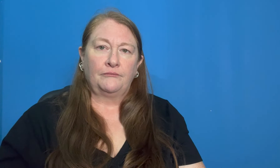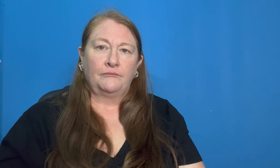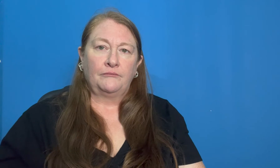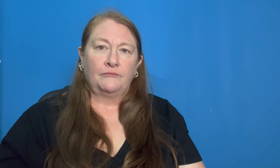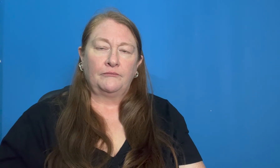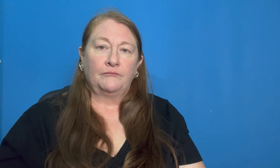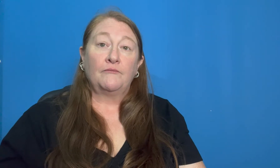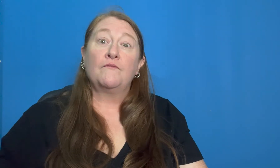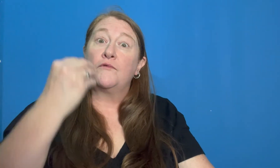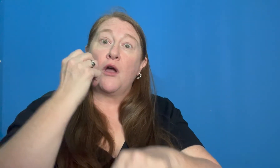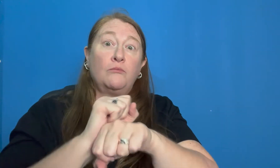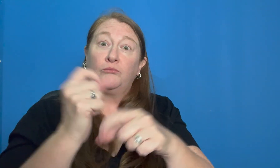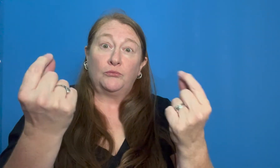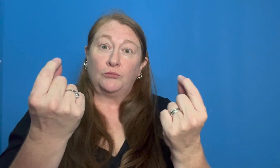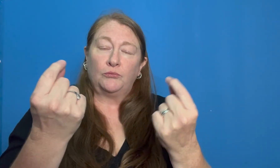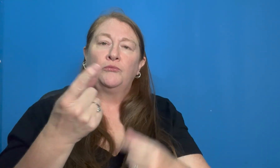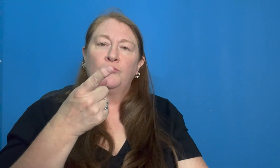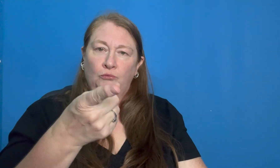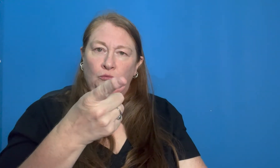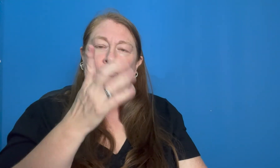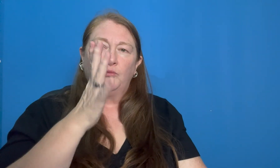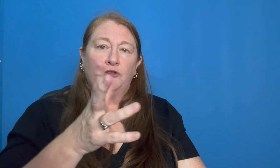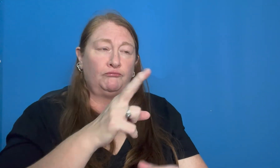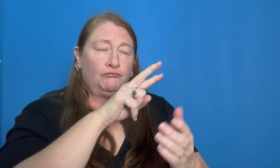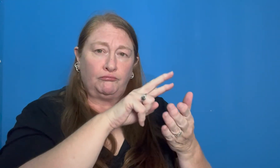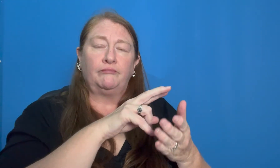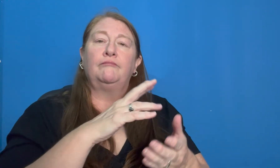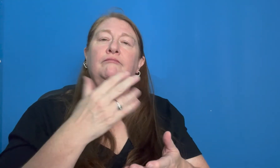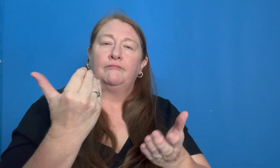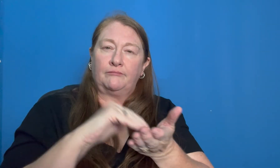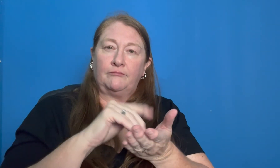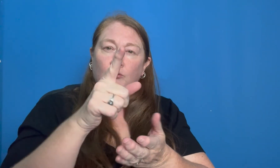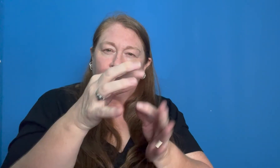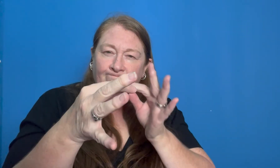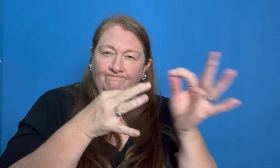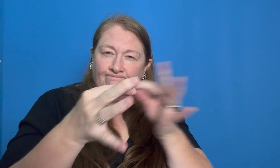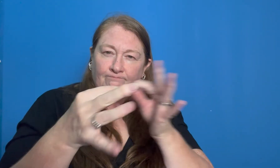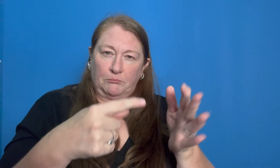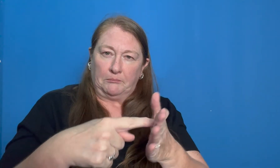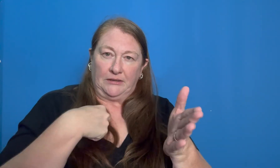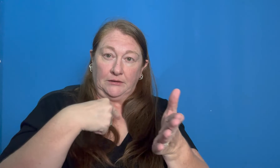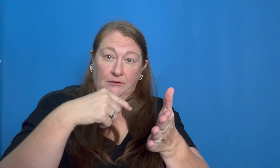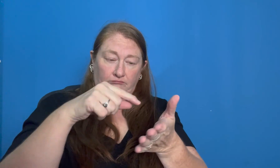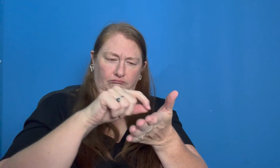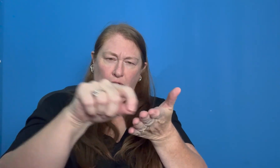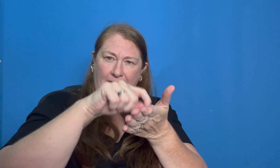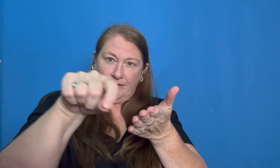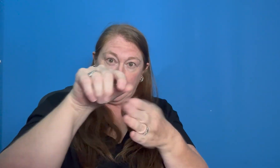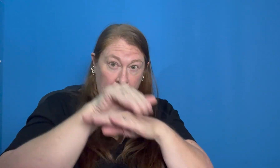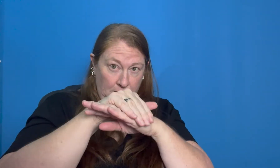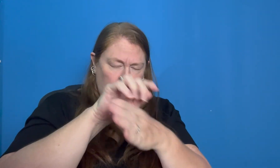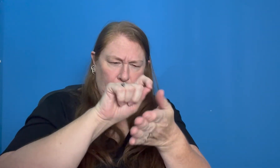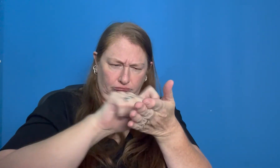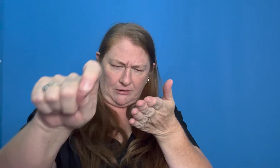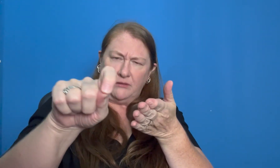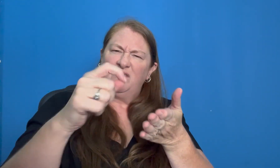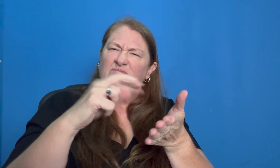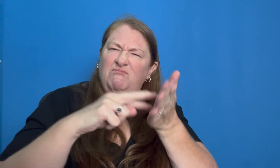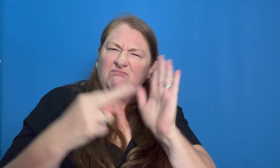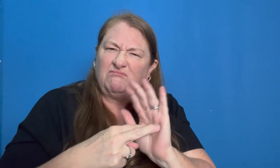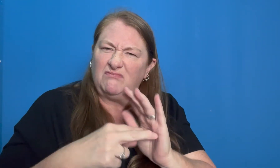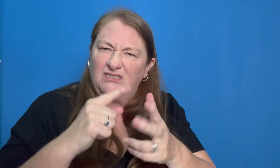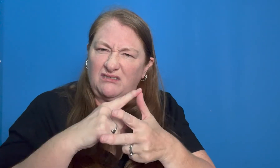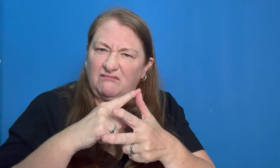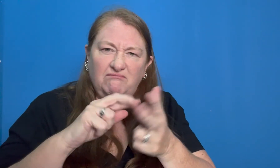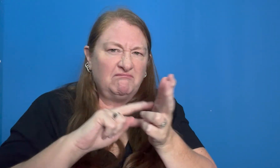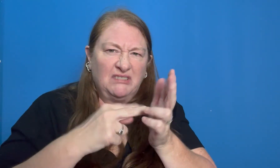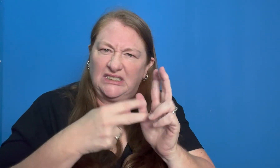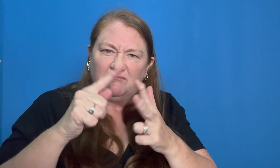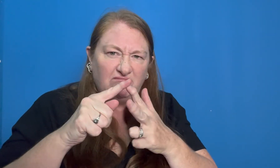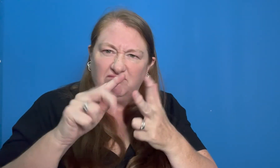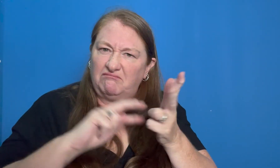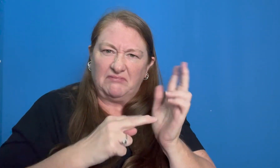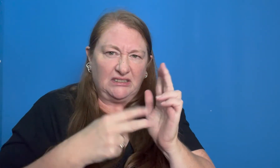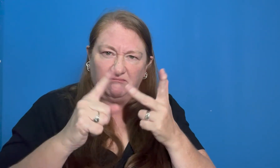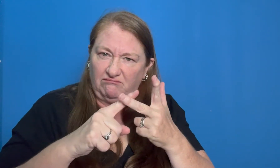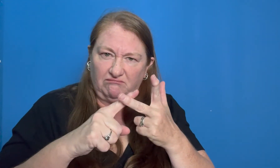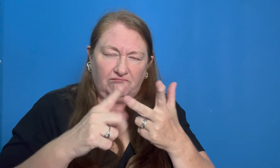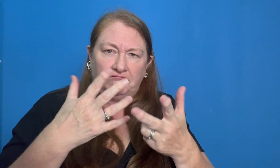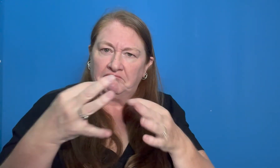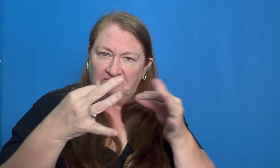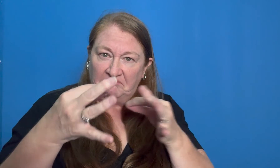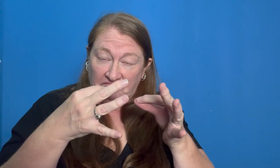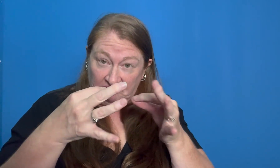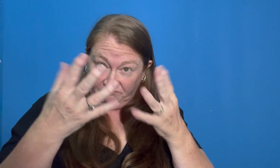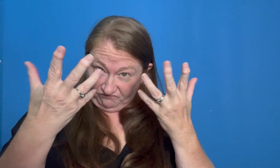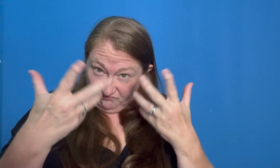For homework, you will review the three words, and then explain to me in written English what they mean.